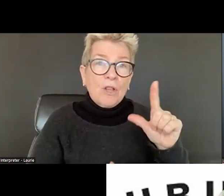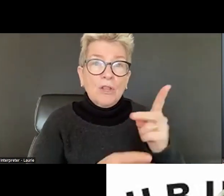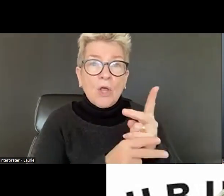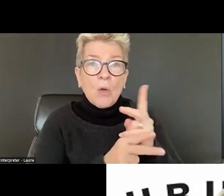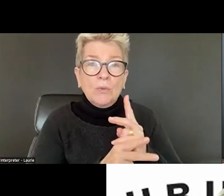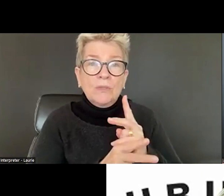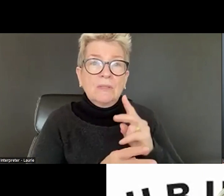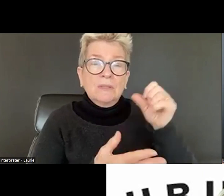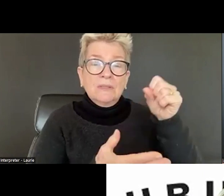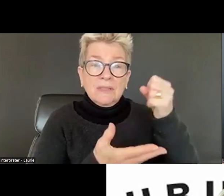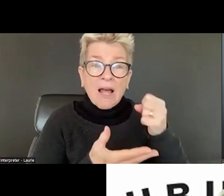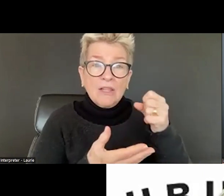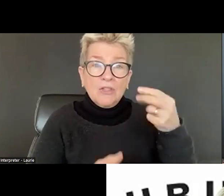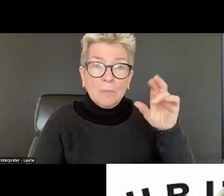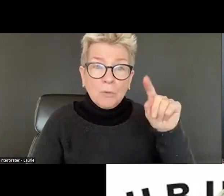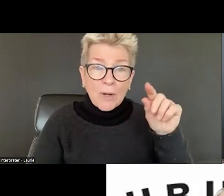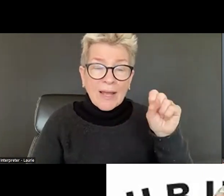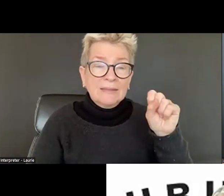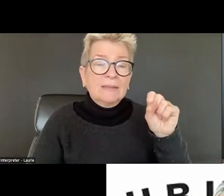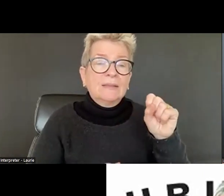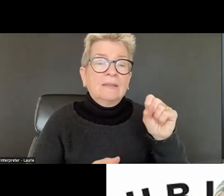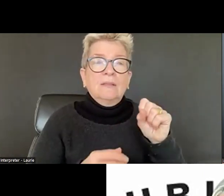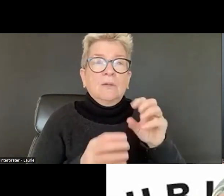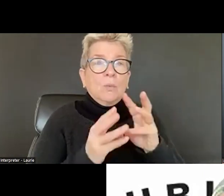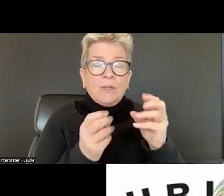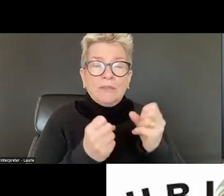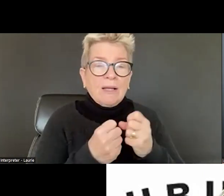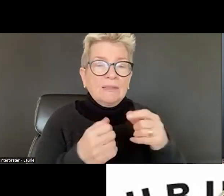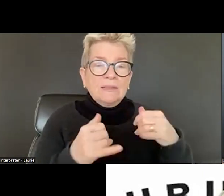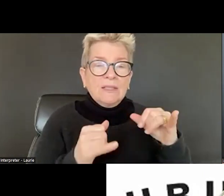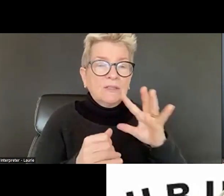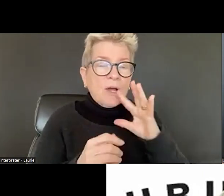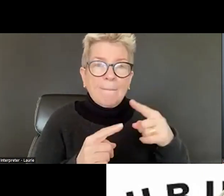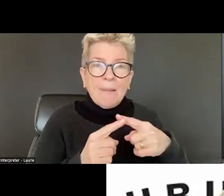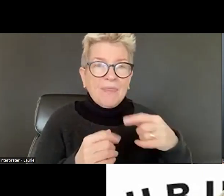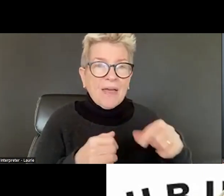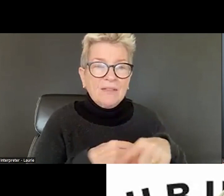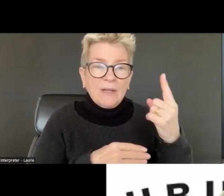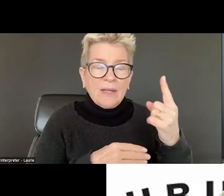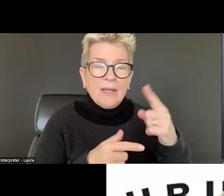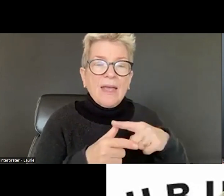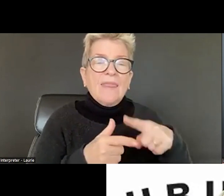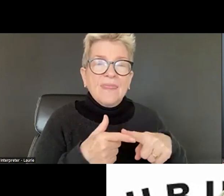we did lots of scholarship workshops I have I still talk about that today and then then if we